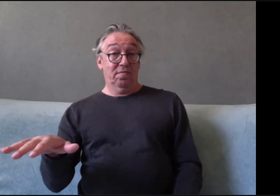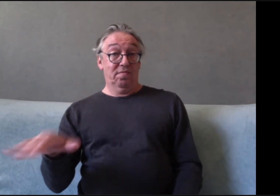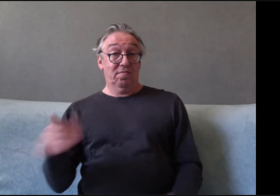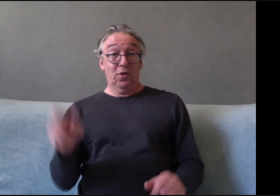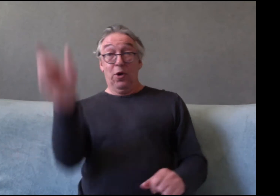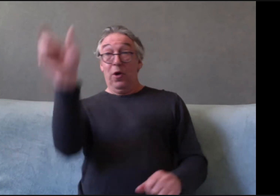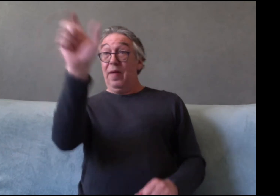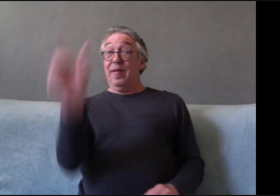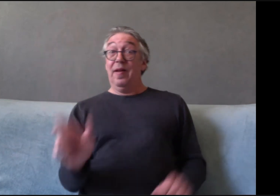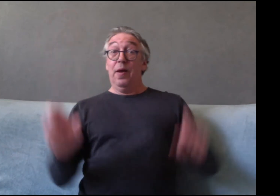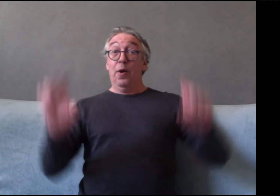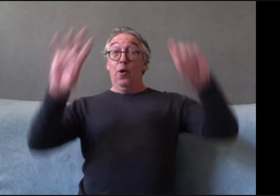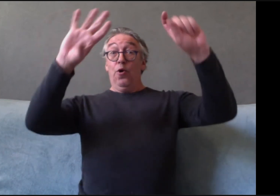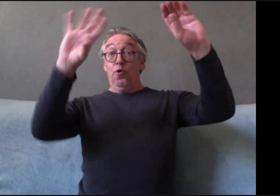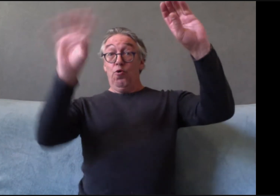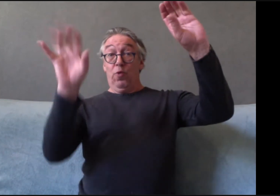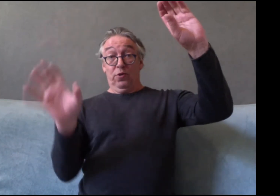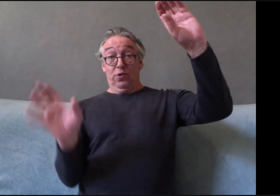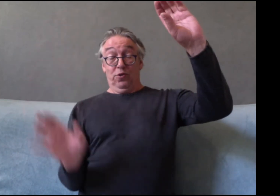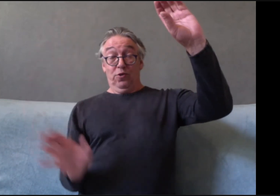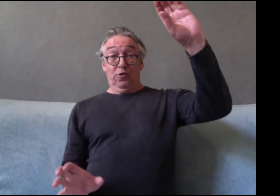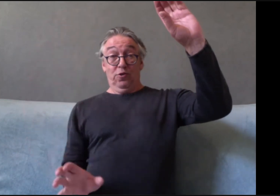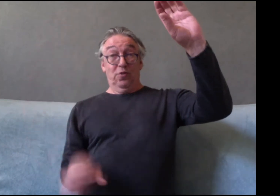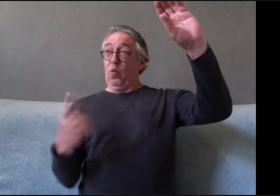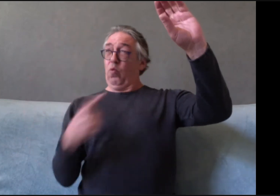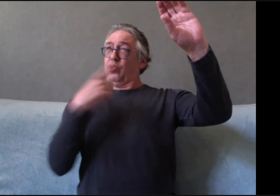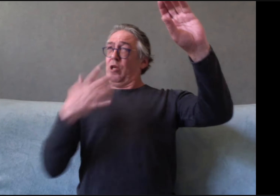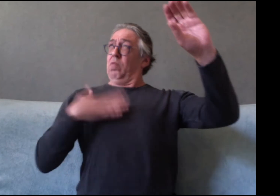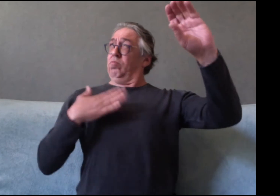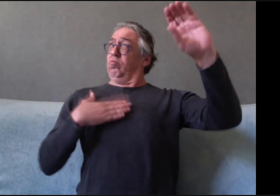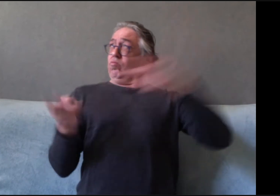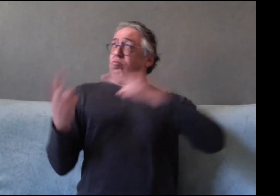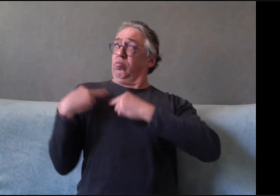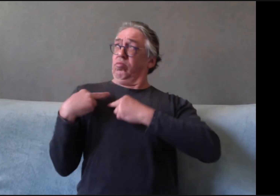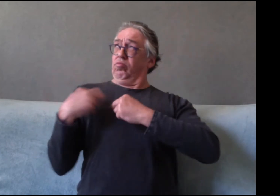in its capacity and competence to manage the whole system